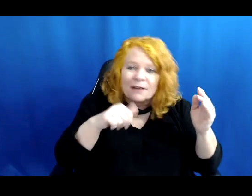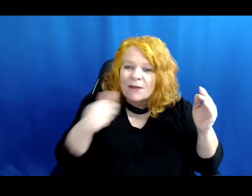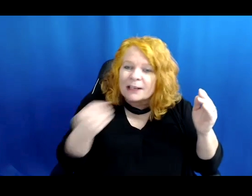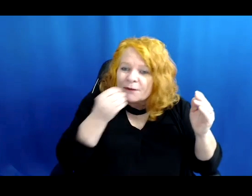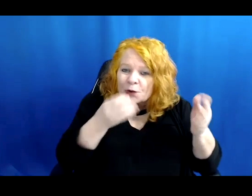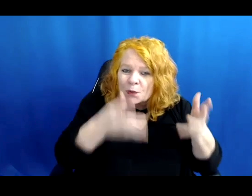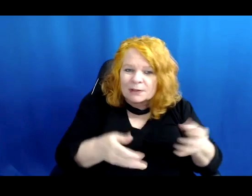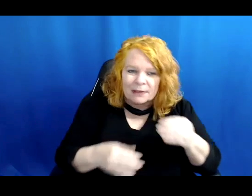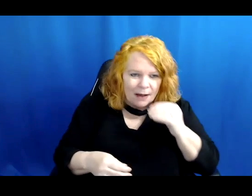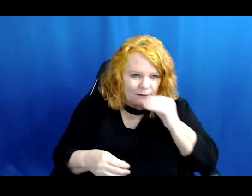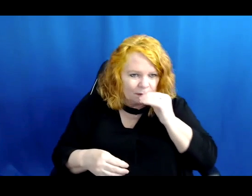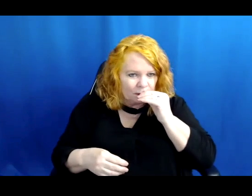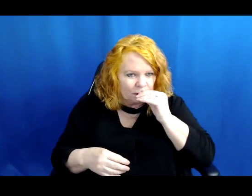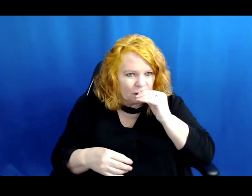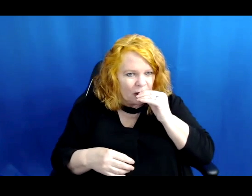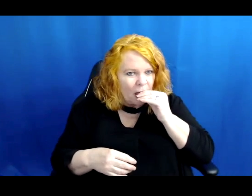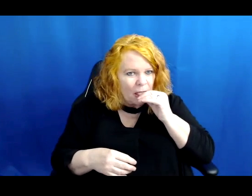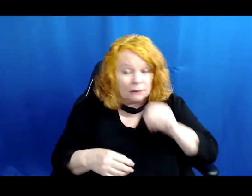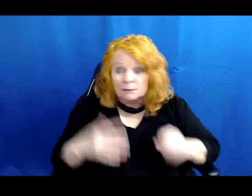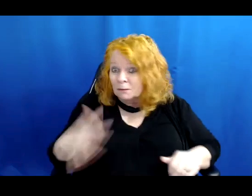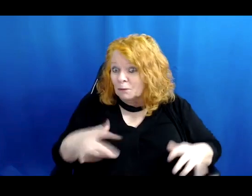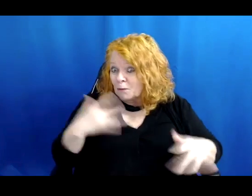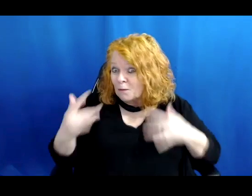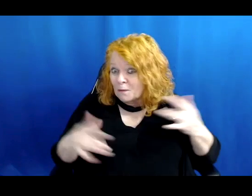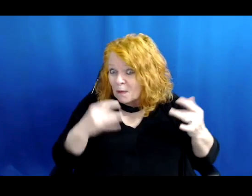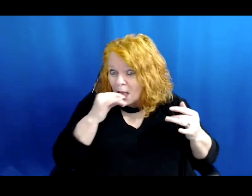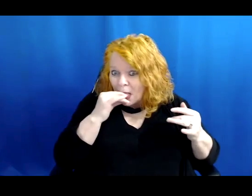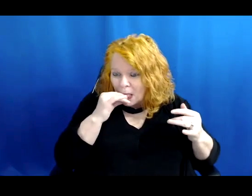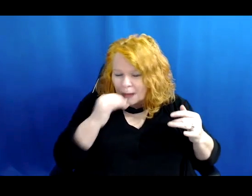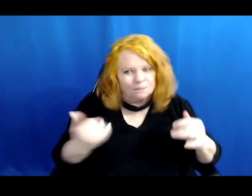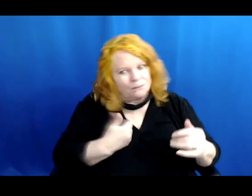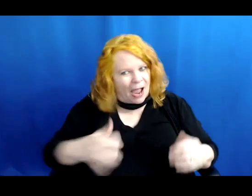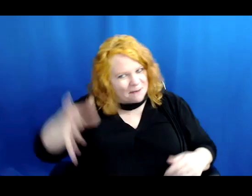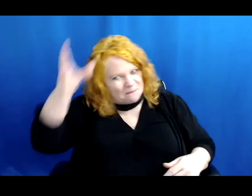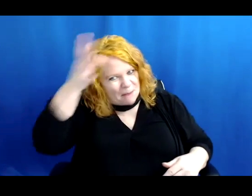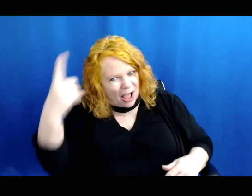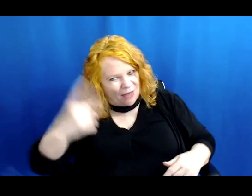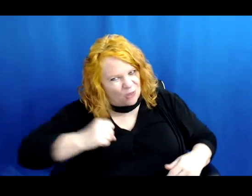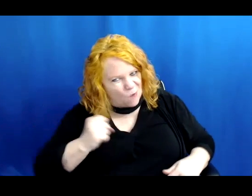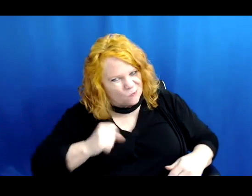Wow, what an adventure. "I am Papa the One-Winged Parrot. Yeah!"